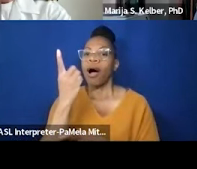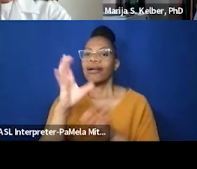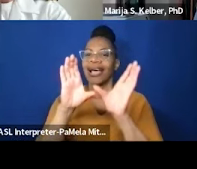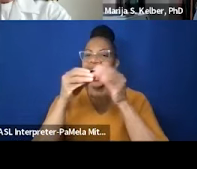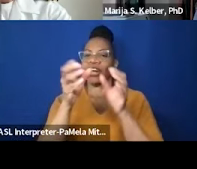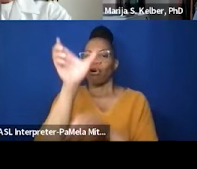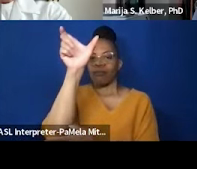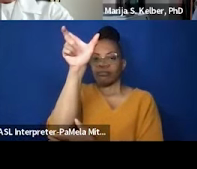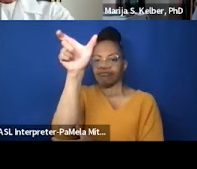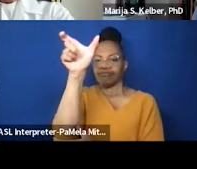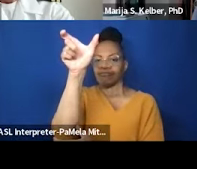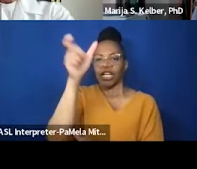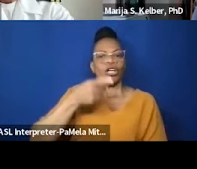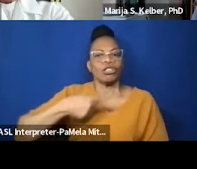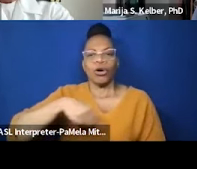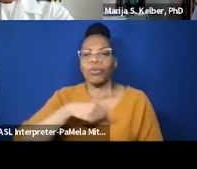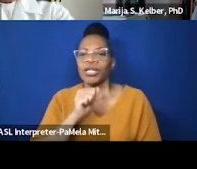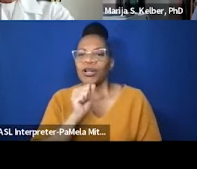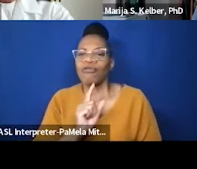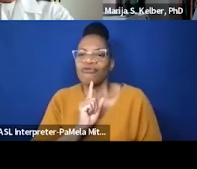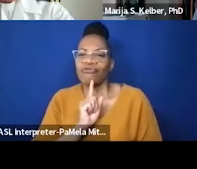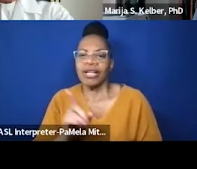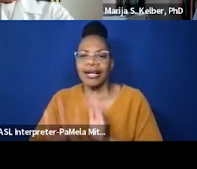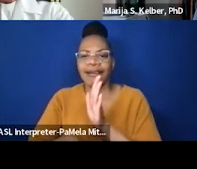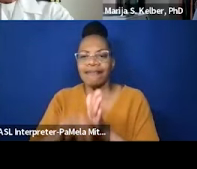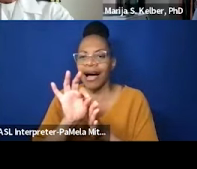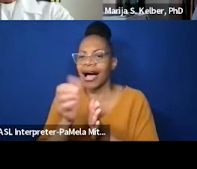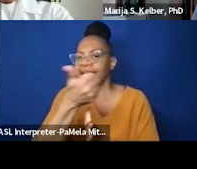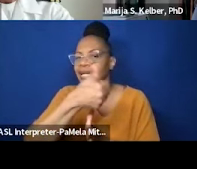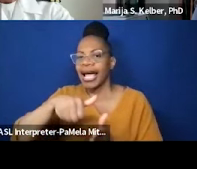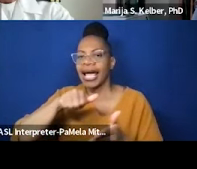so we didn't really find any studies,